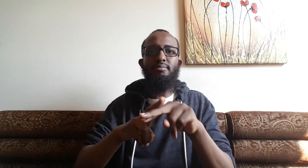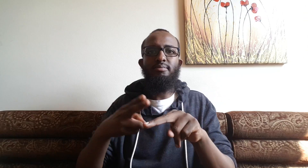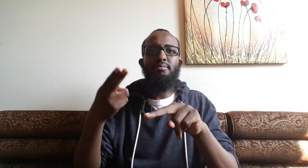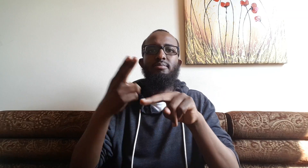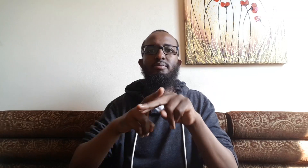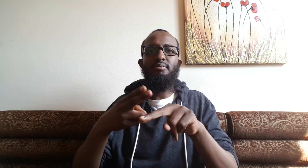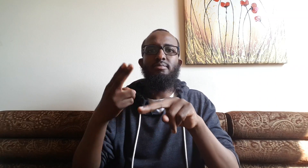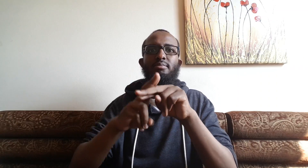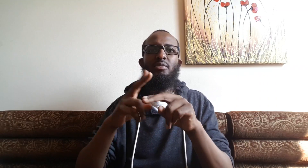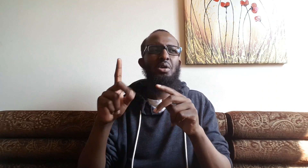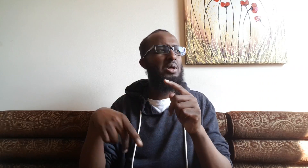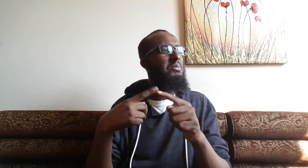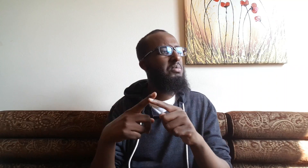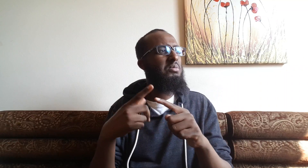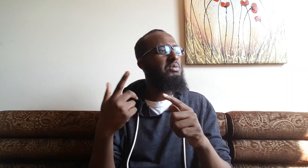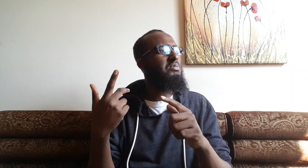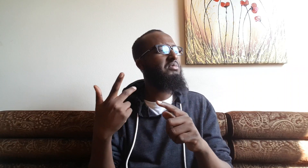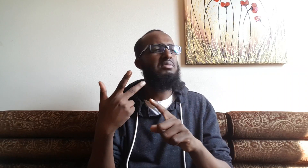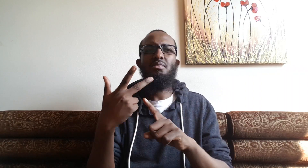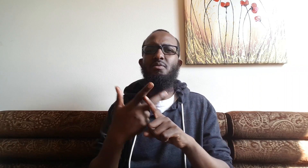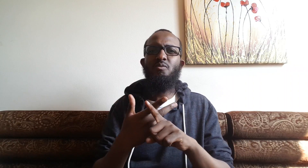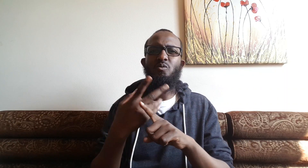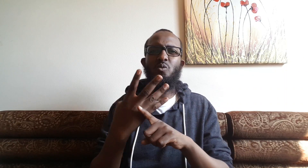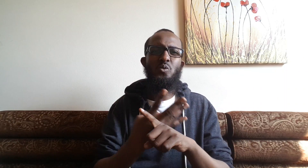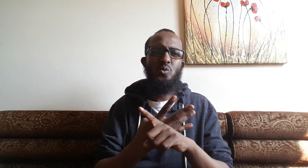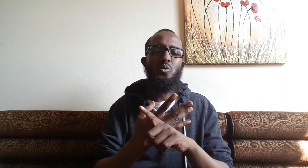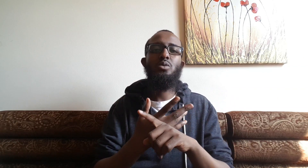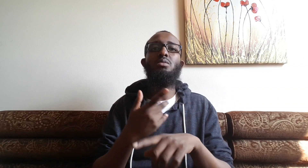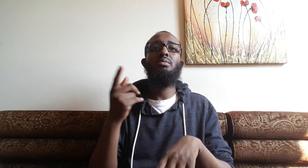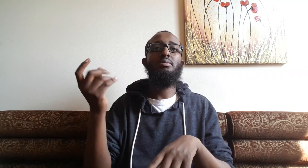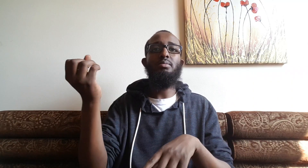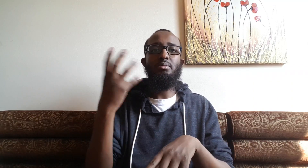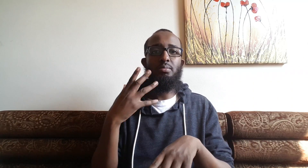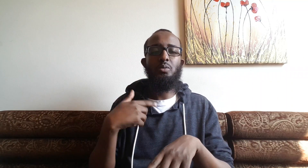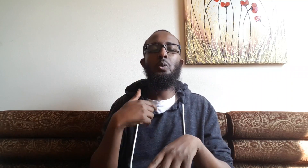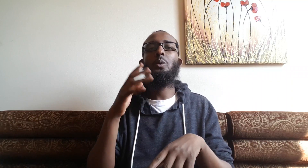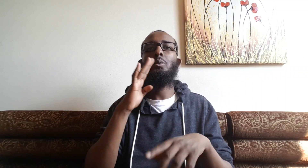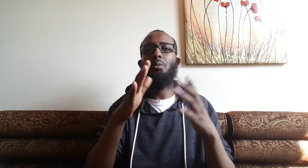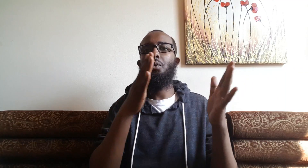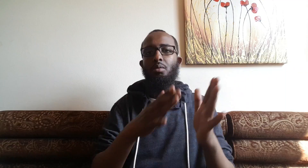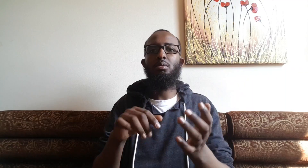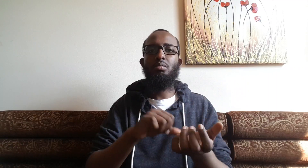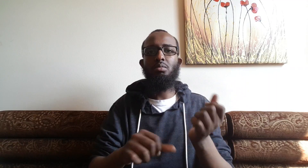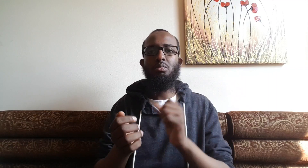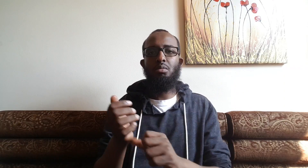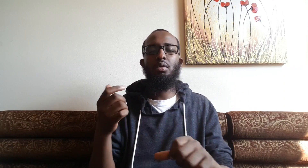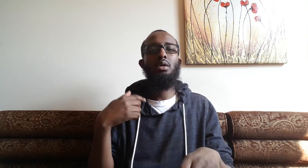In the following months, things got worse. When he told me that he planned to commit suicide.